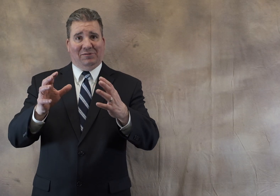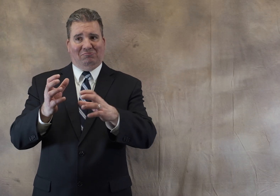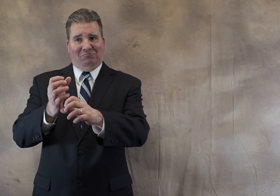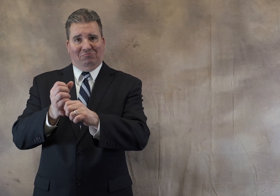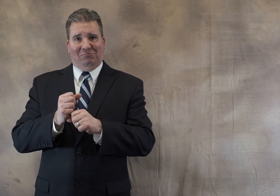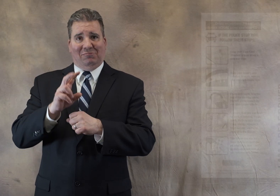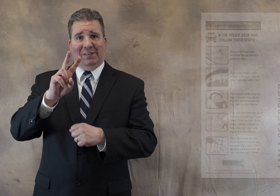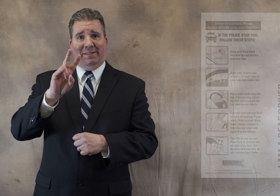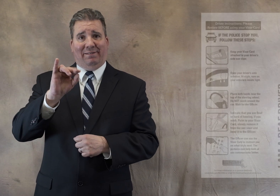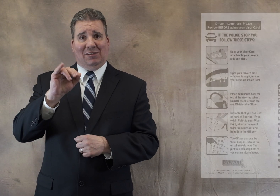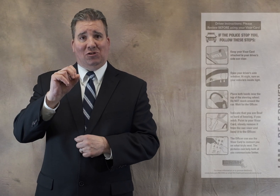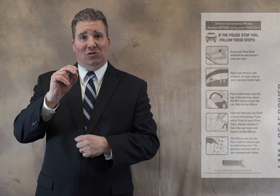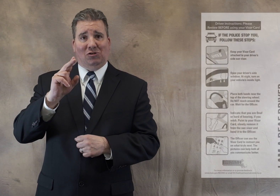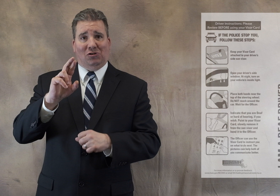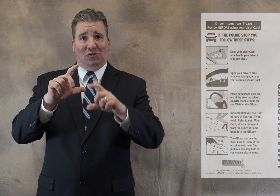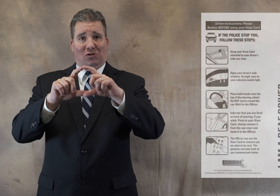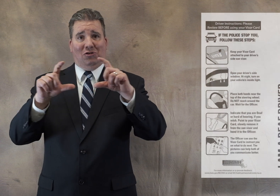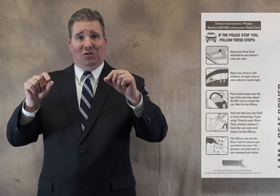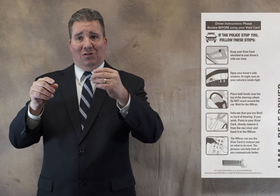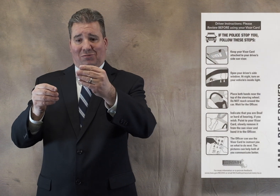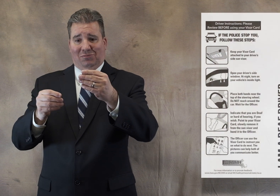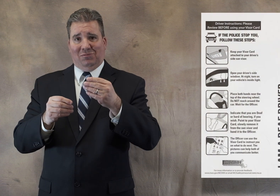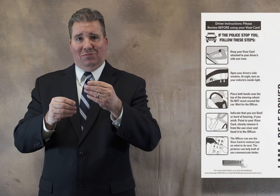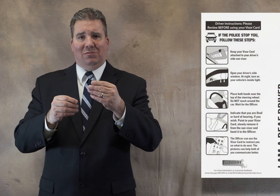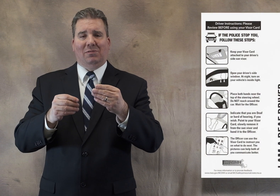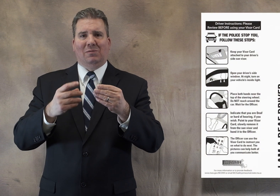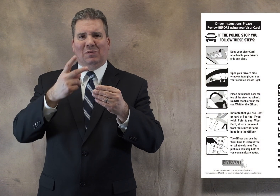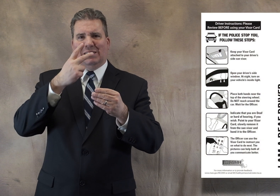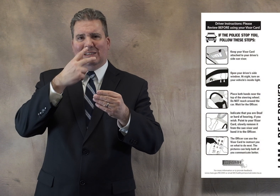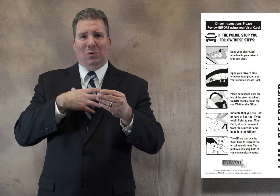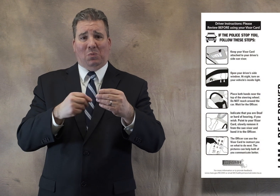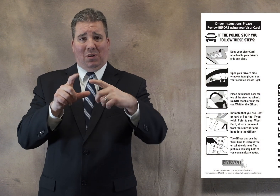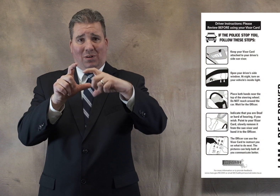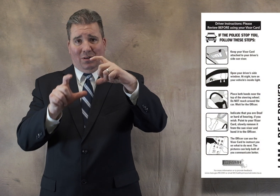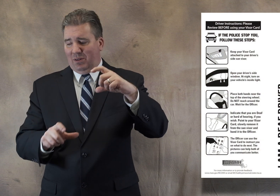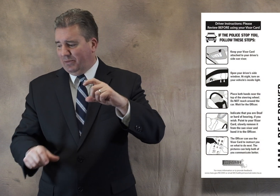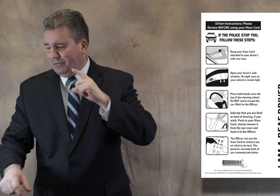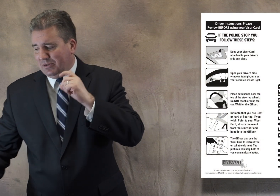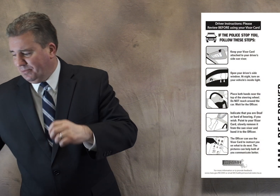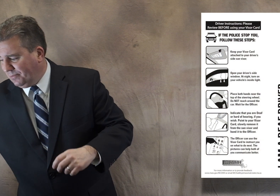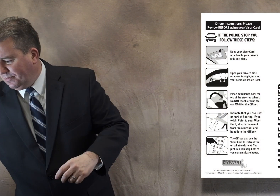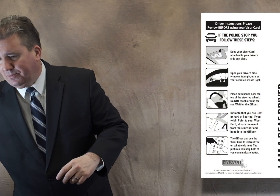Here’s what to expect when you receive your Visor Card: you’ll get a white envelope